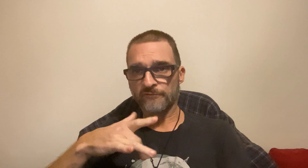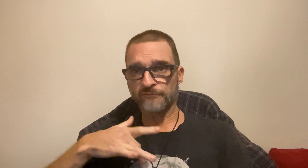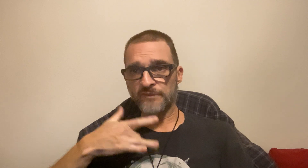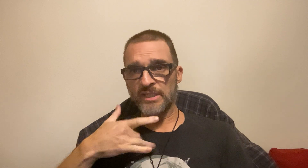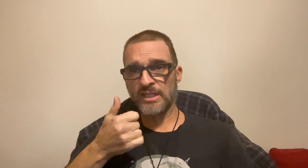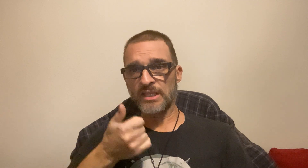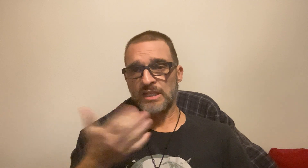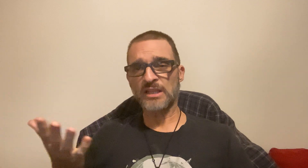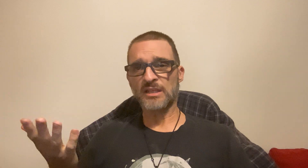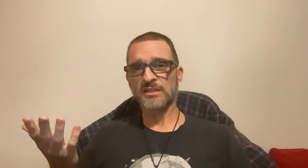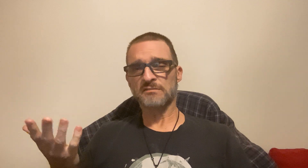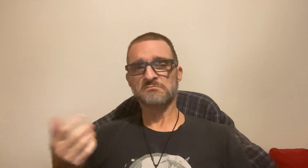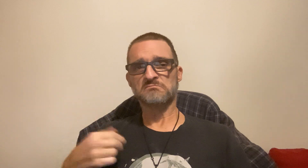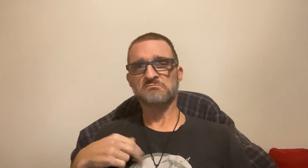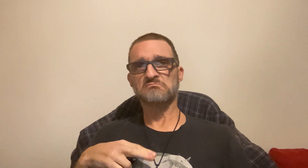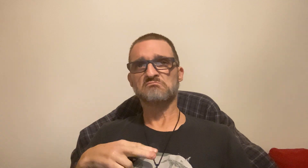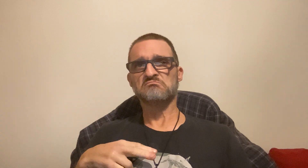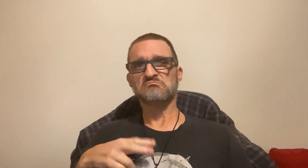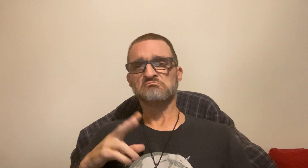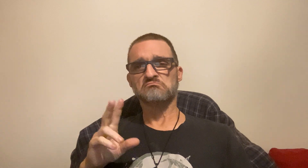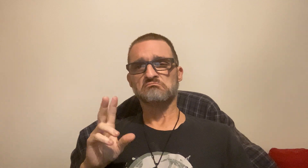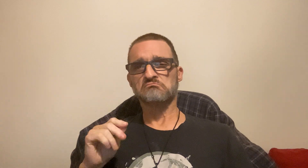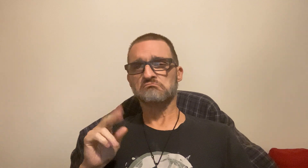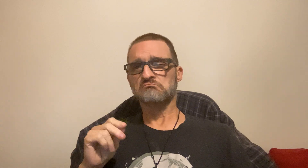As he had his hand on my shoulder, he asked me if I felt anything.